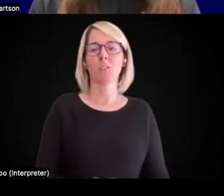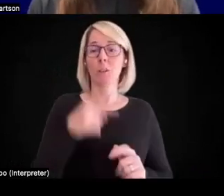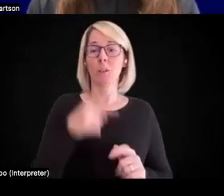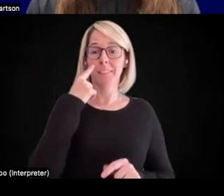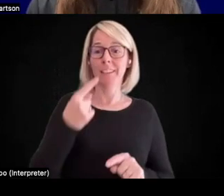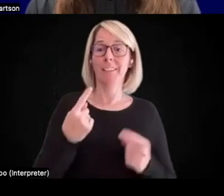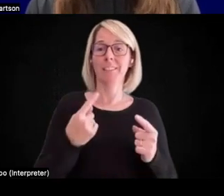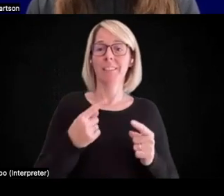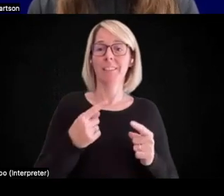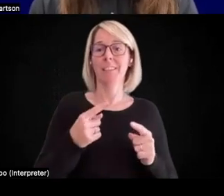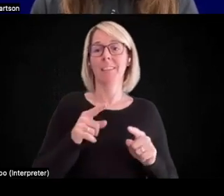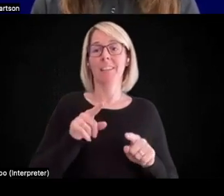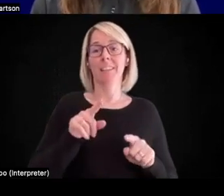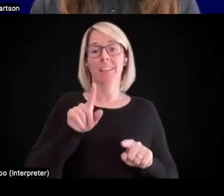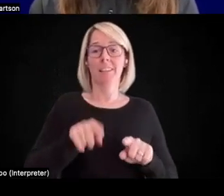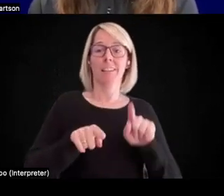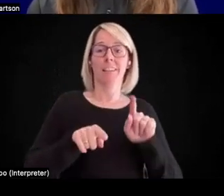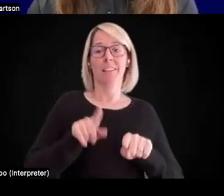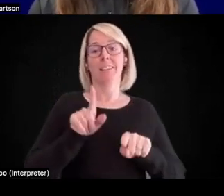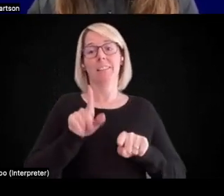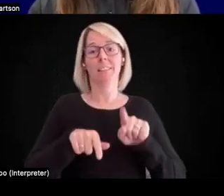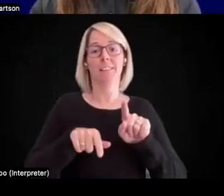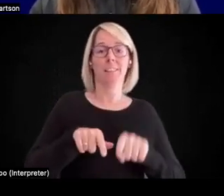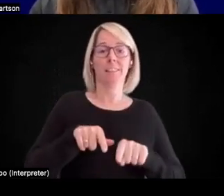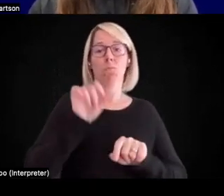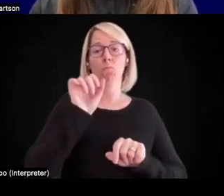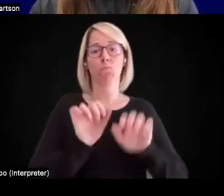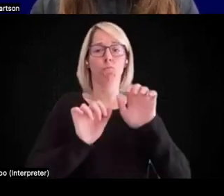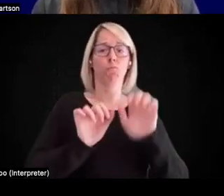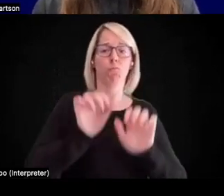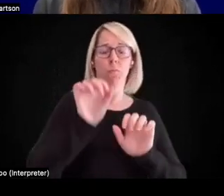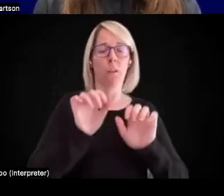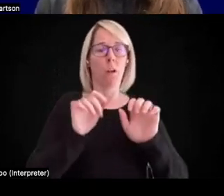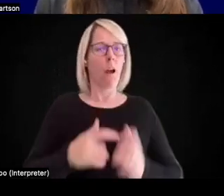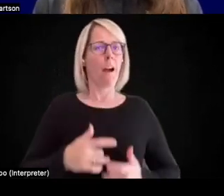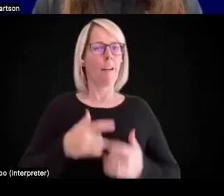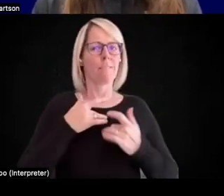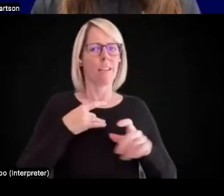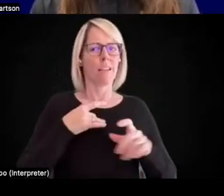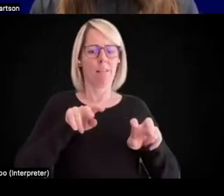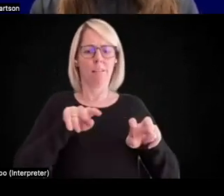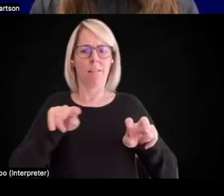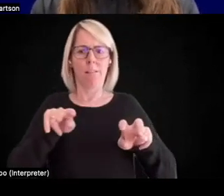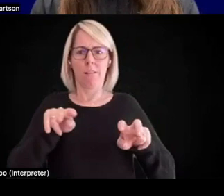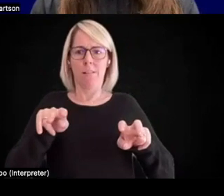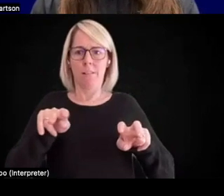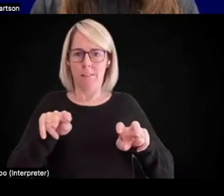she started the leg tapping, I felt like I was too far away from her for her to be able to feel,